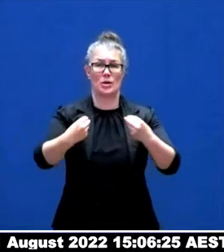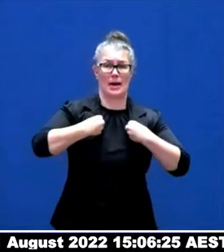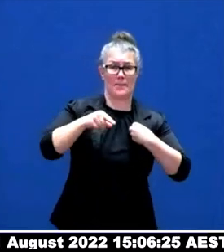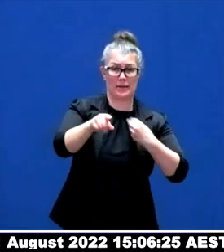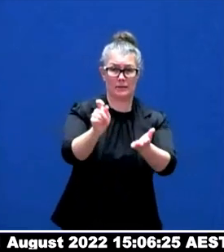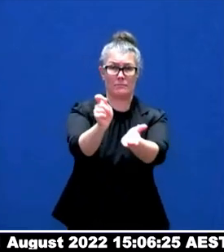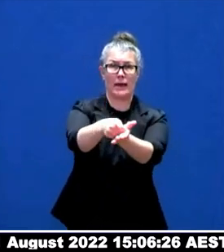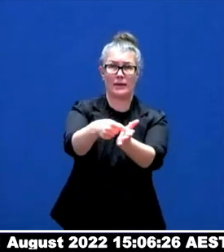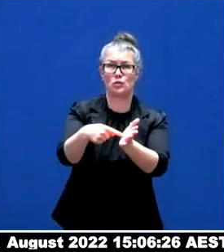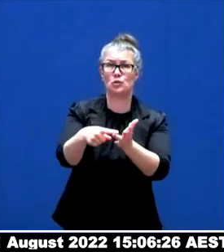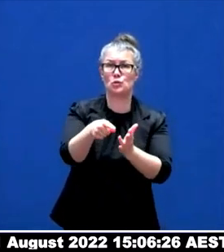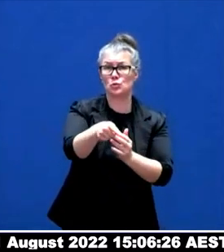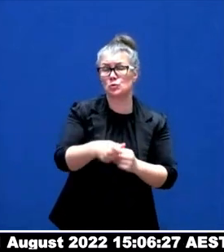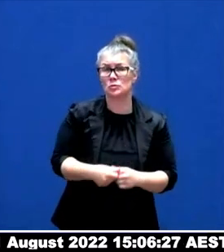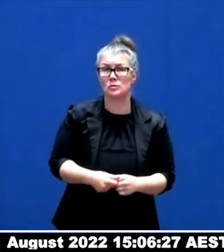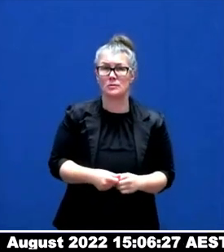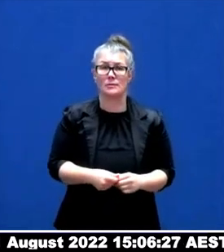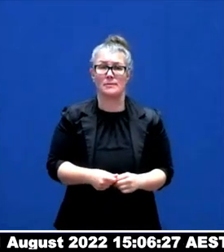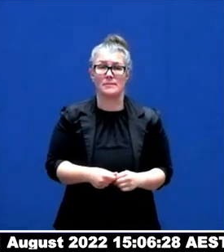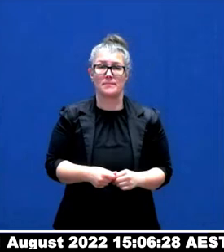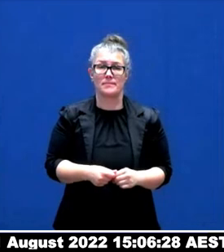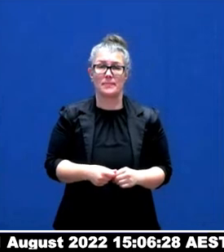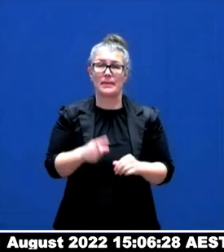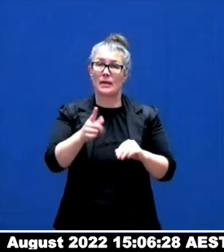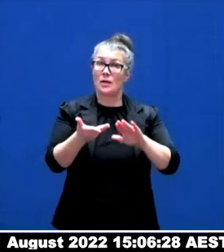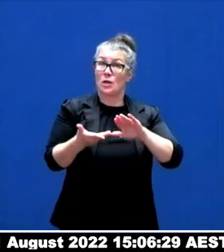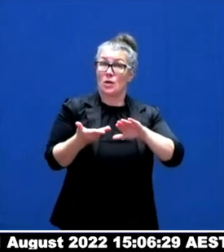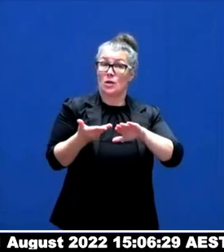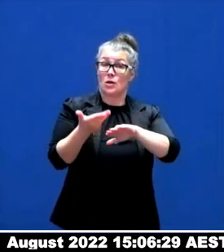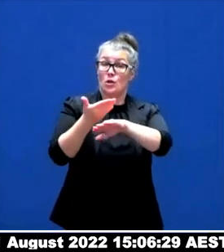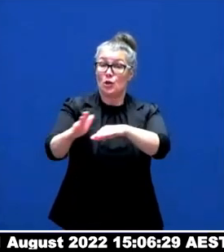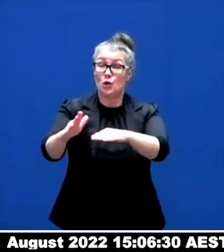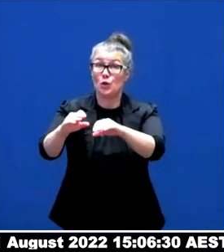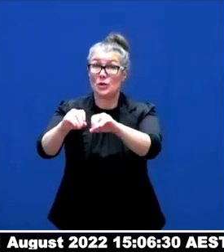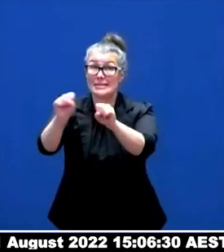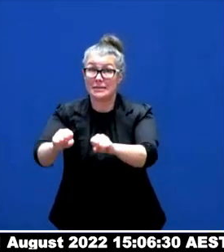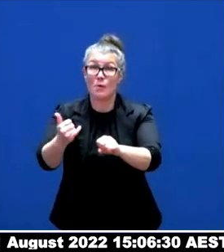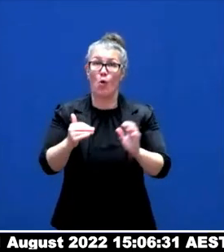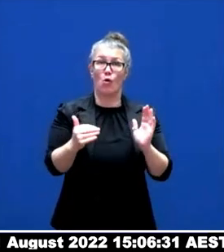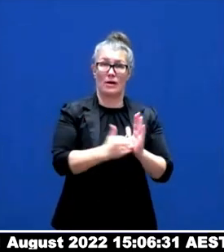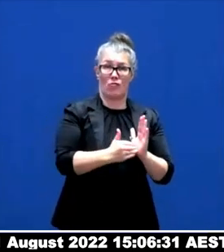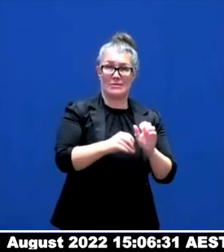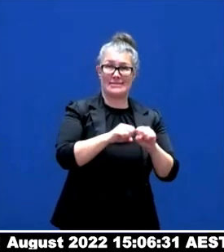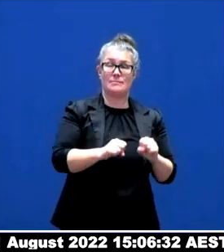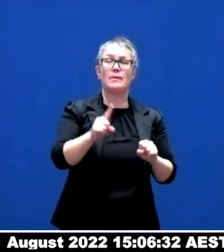disbursed to? MS DOWSETT: Under the new system or under the current system? Under the current system, I believe - I will take that on notice because